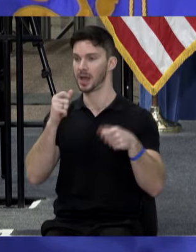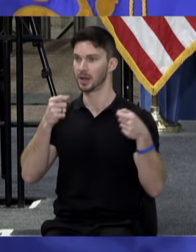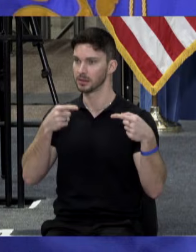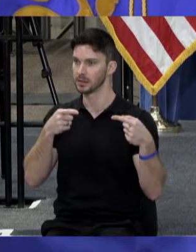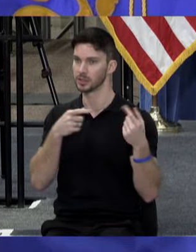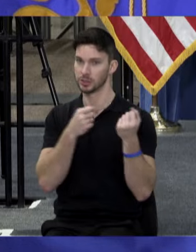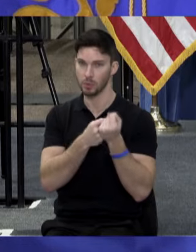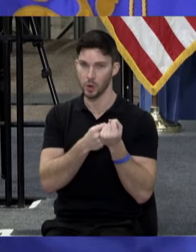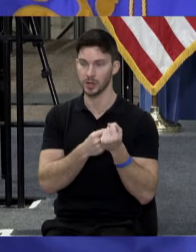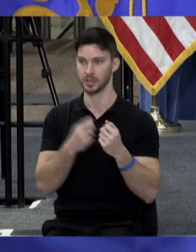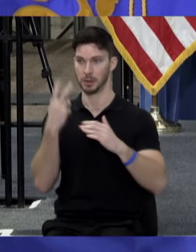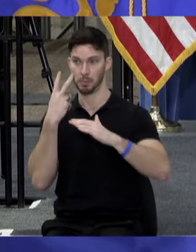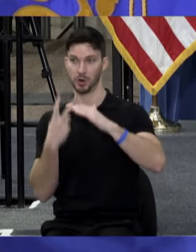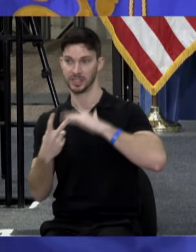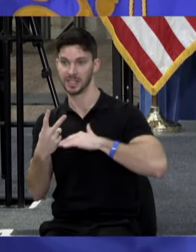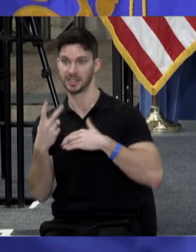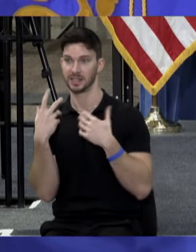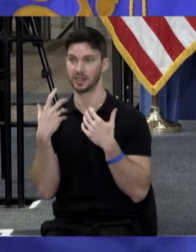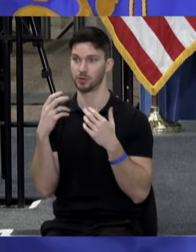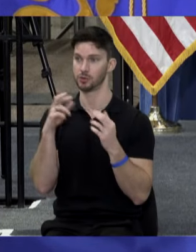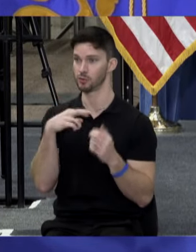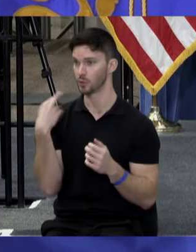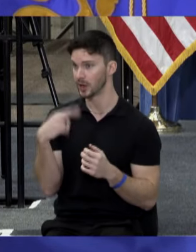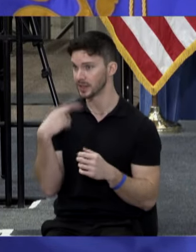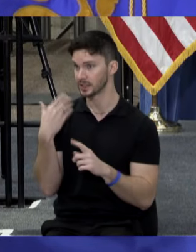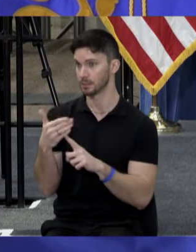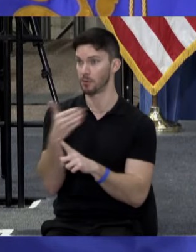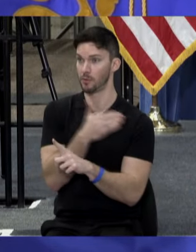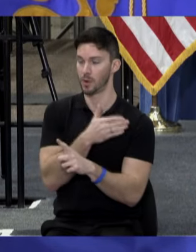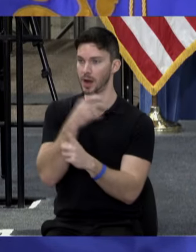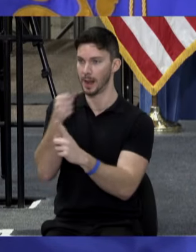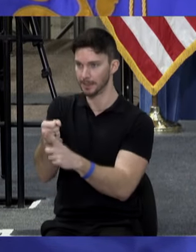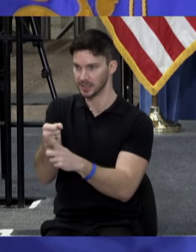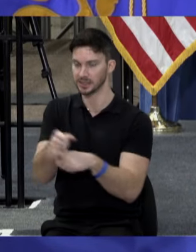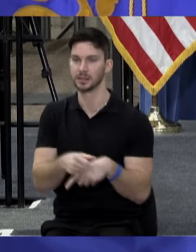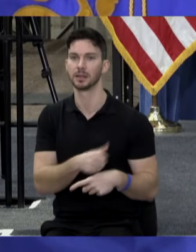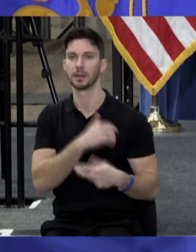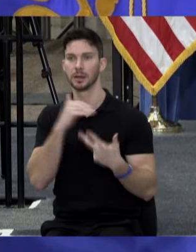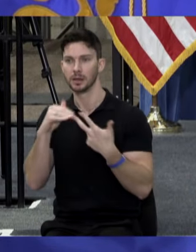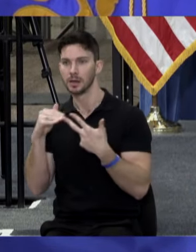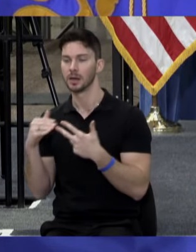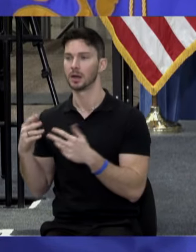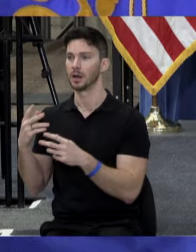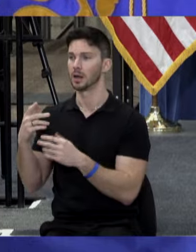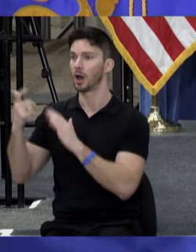before they happen, monitoring well-being, and automating paperwork so that caregivers